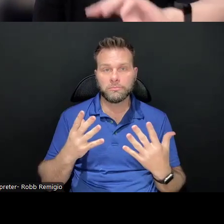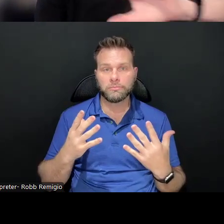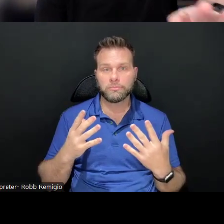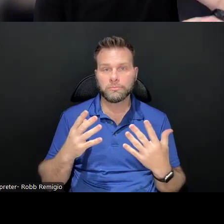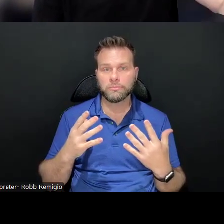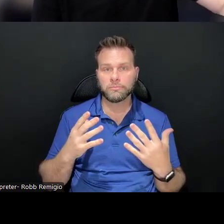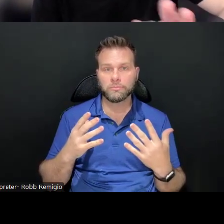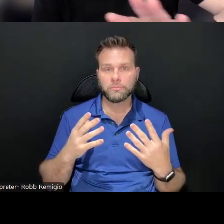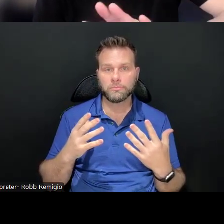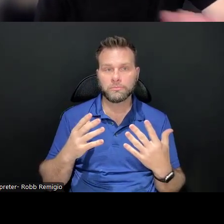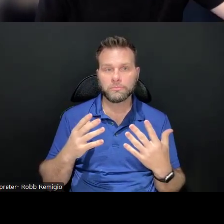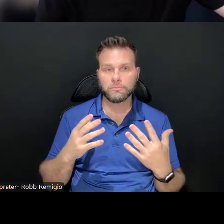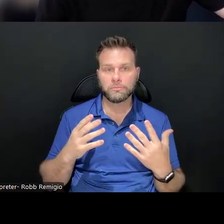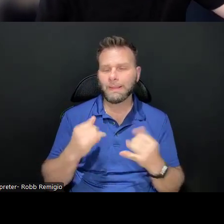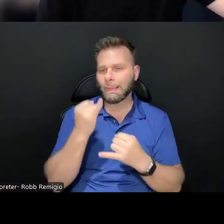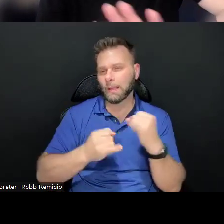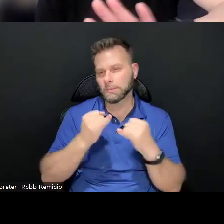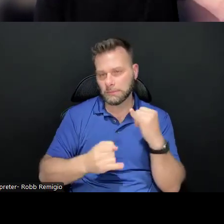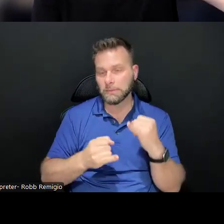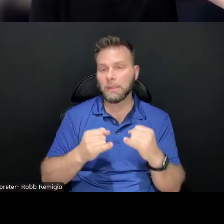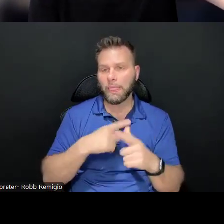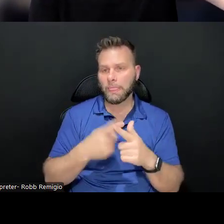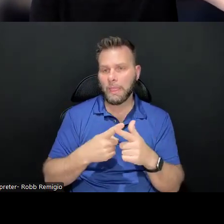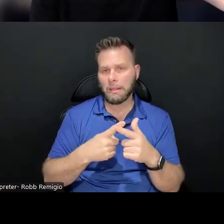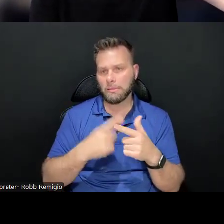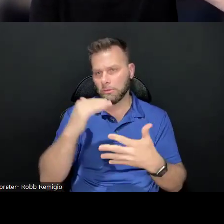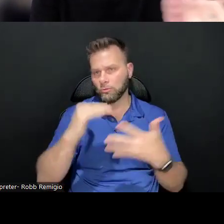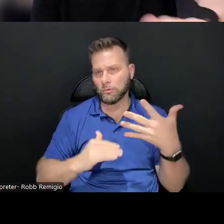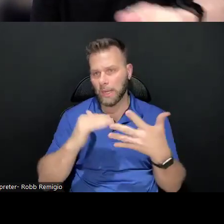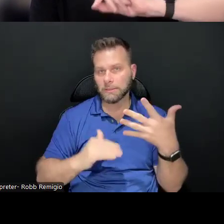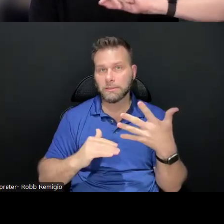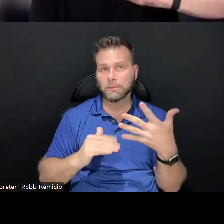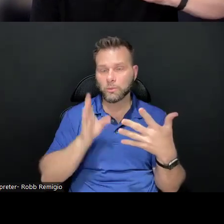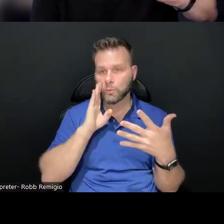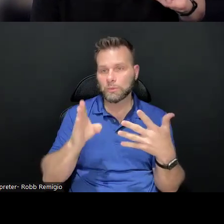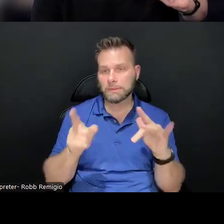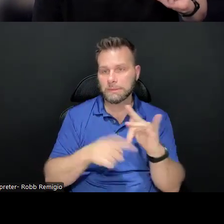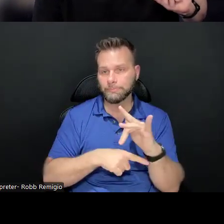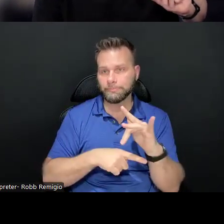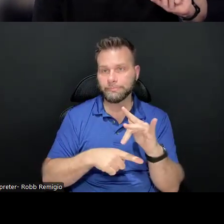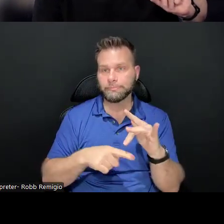example, here is the last thing I'm going to say and then the rest of this I think we're going to skip the next slides, but I